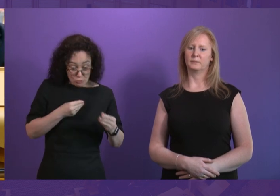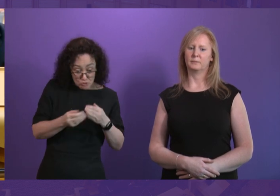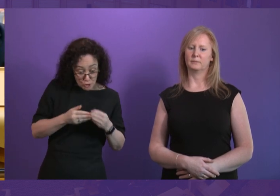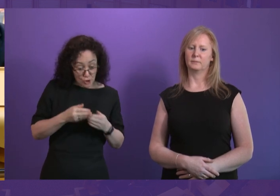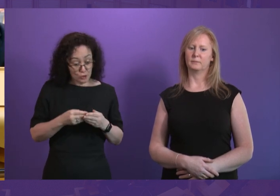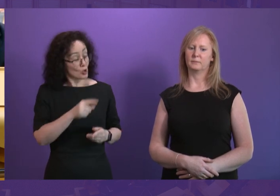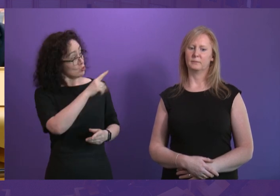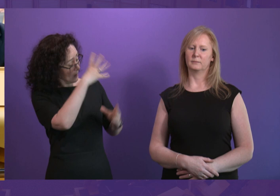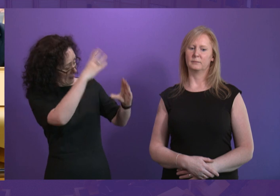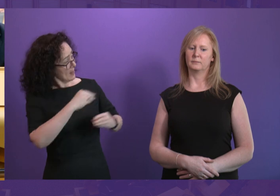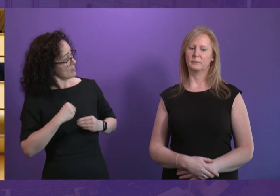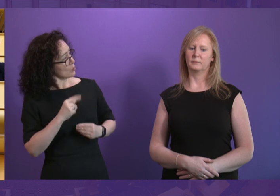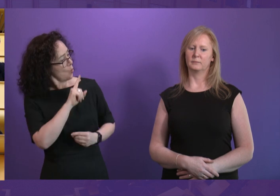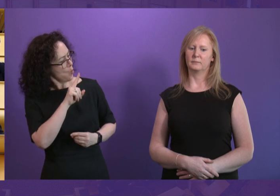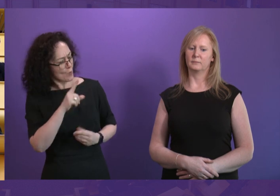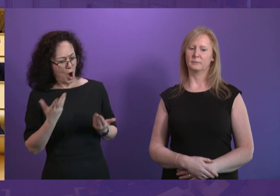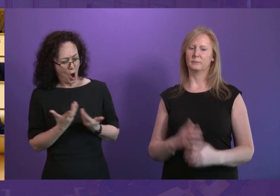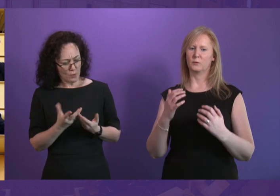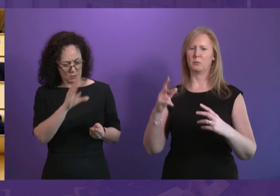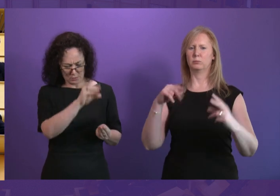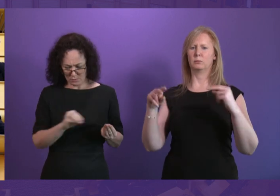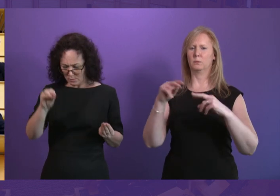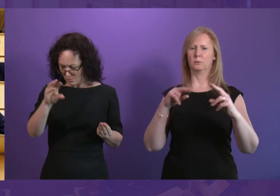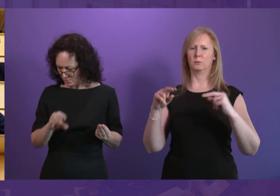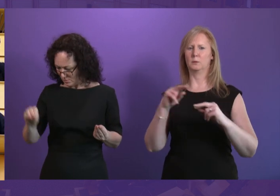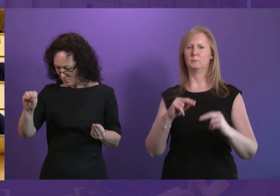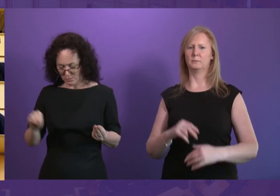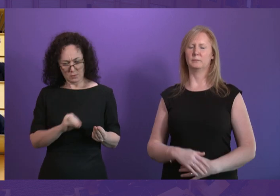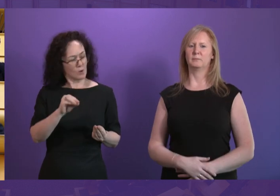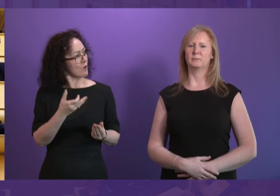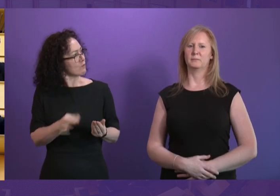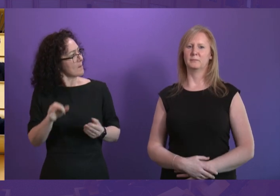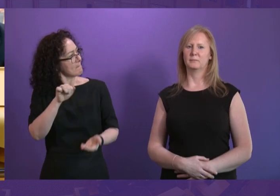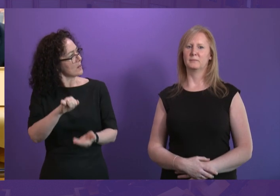we take that money from? Should it come from health or social care? I am waiting—Richard